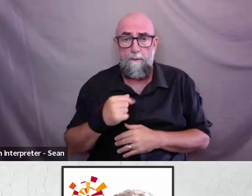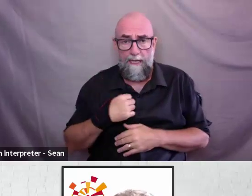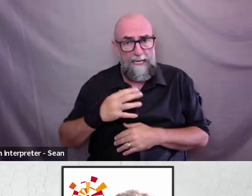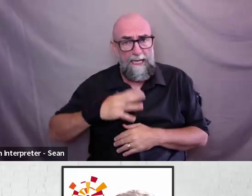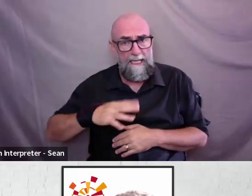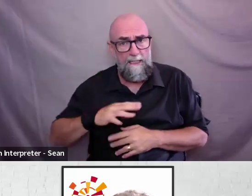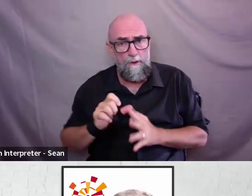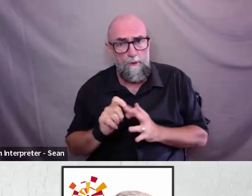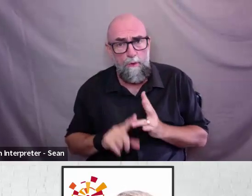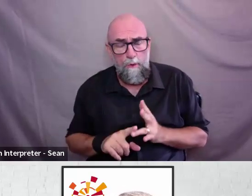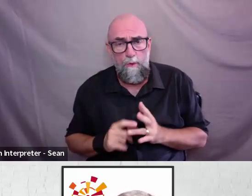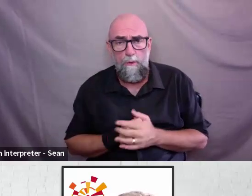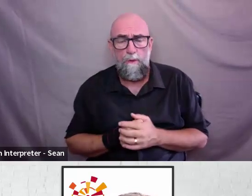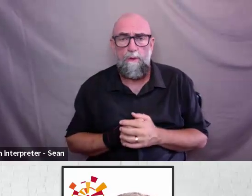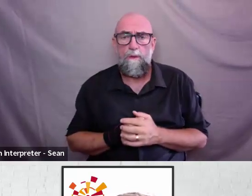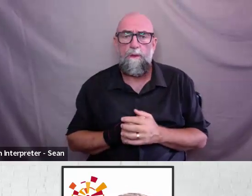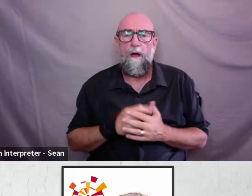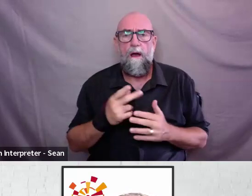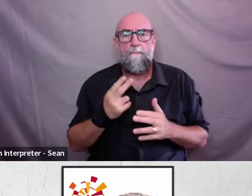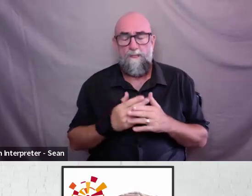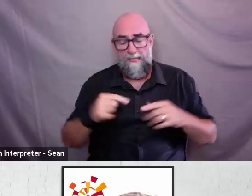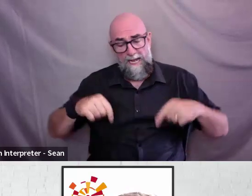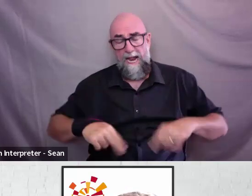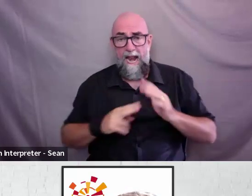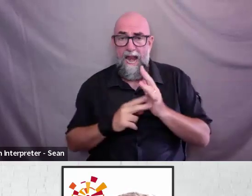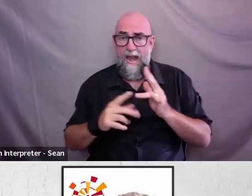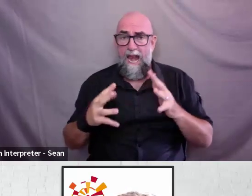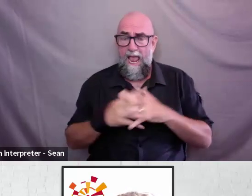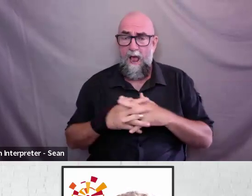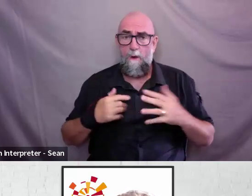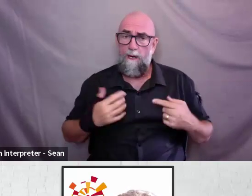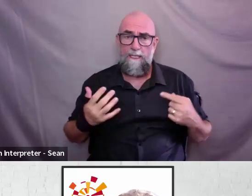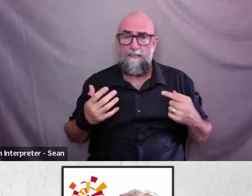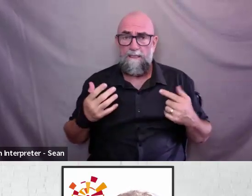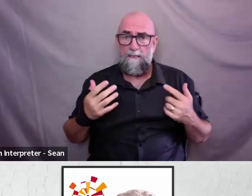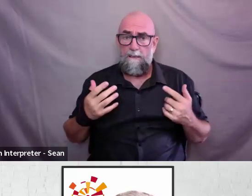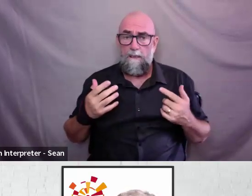territory when no one really knows how the planet is going to react, we are also in